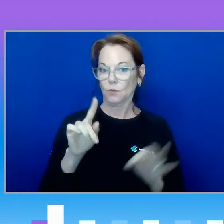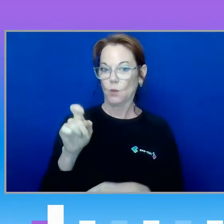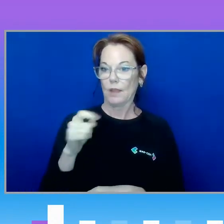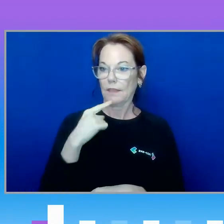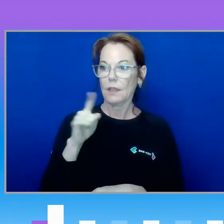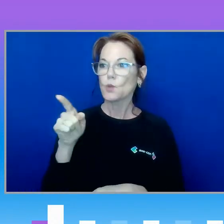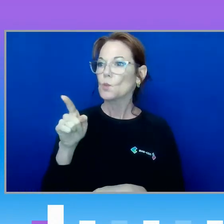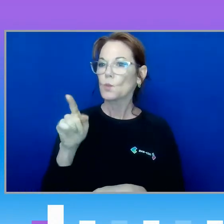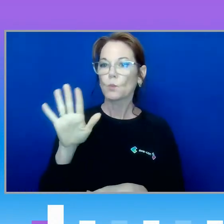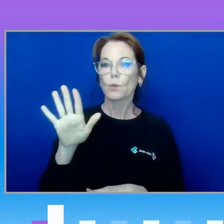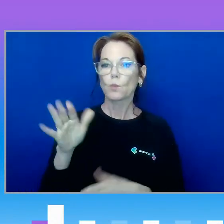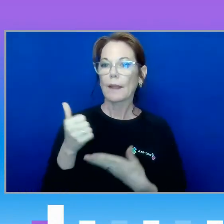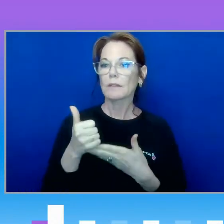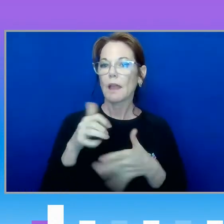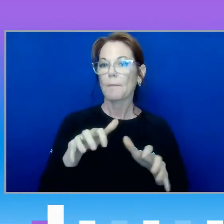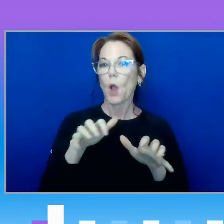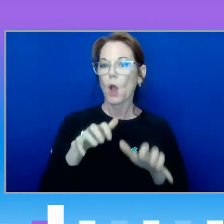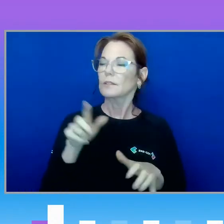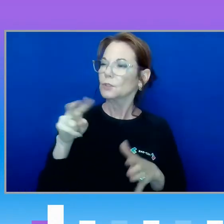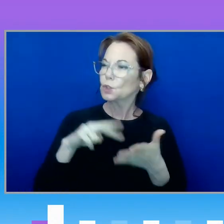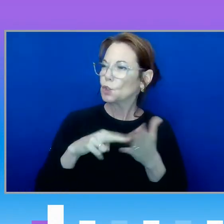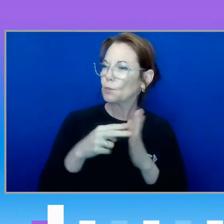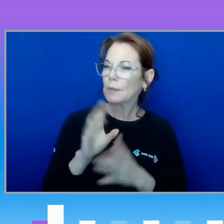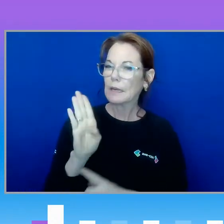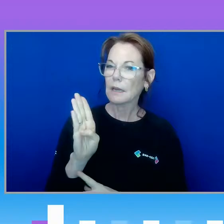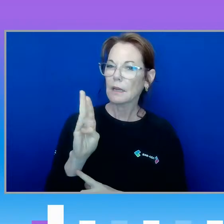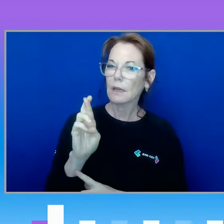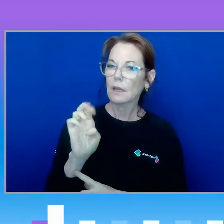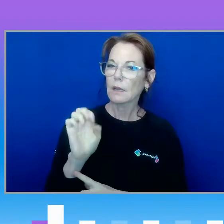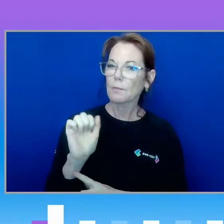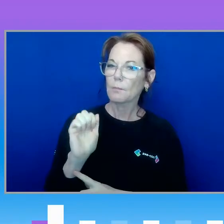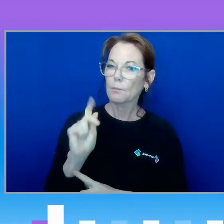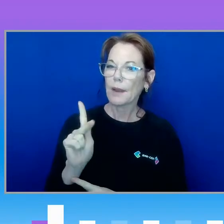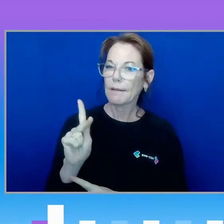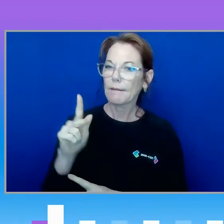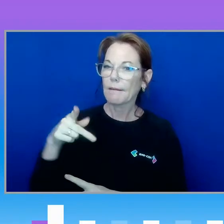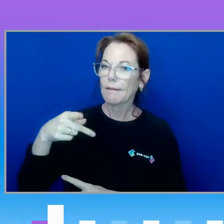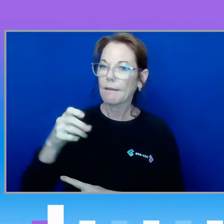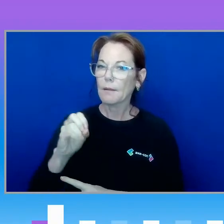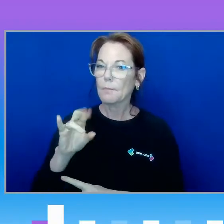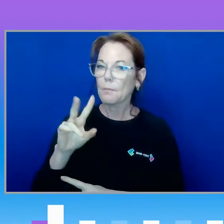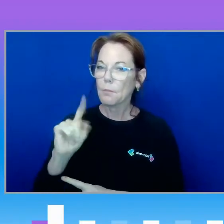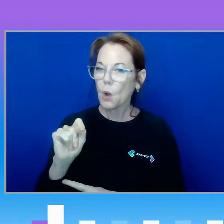audience. What do you mean by break points? Regarding document